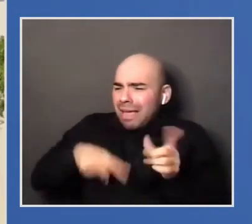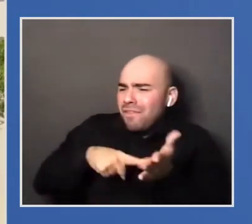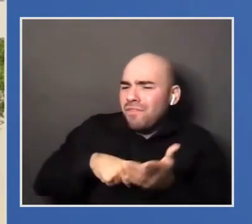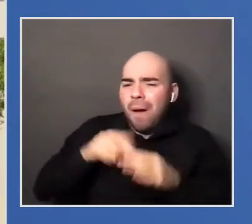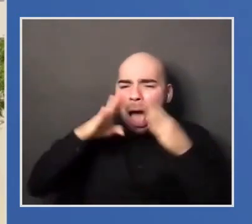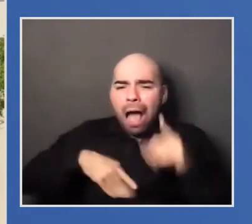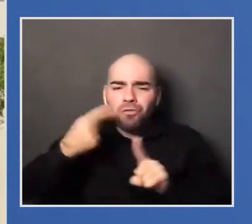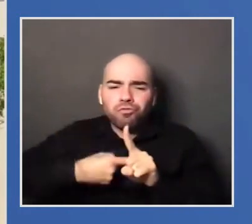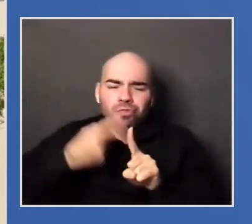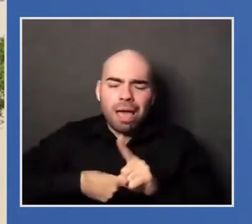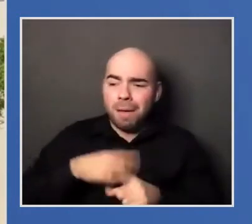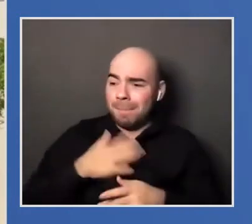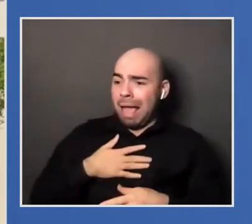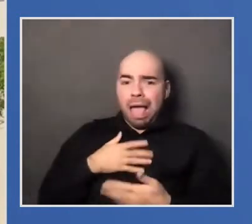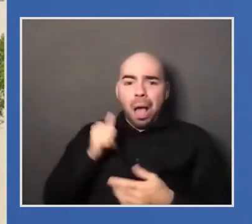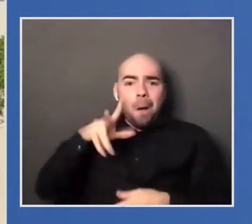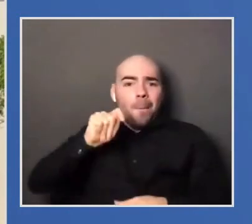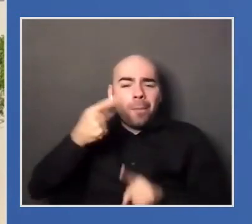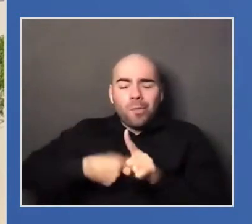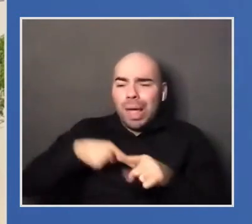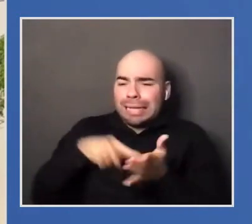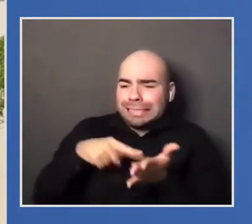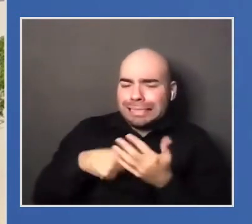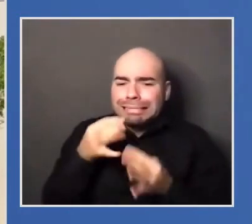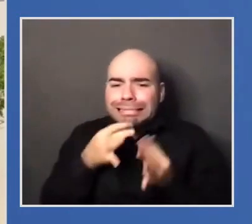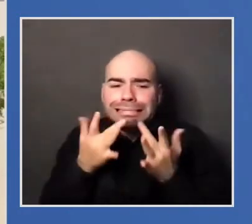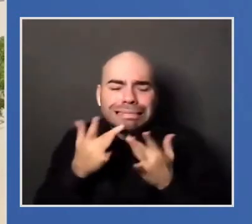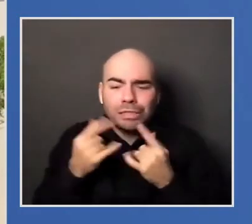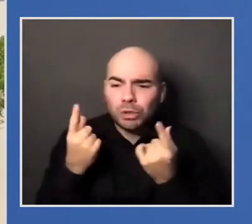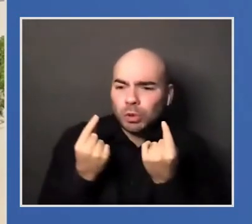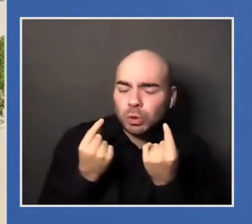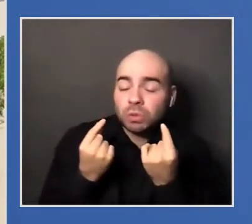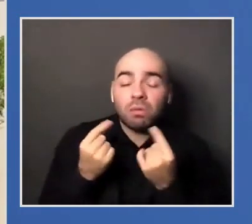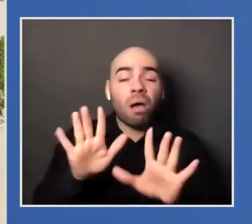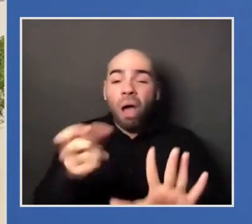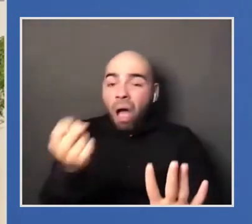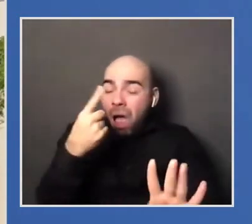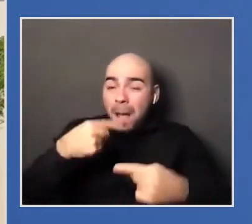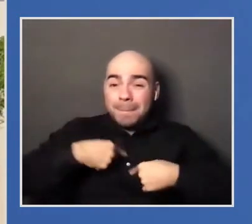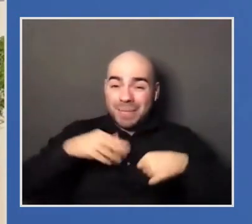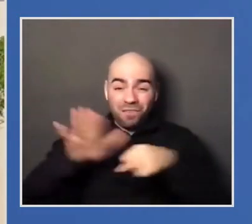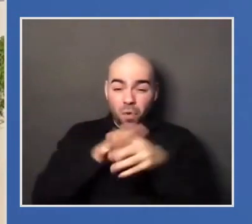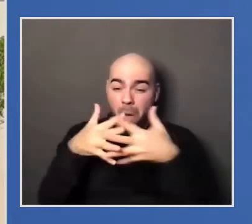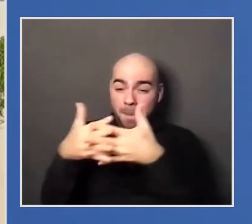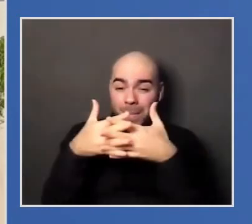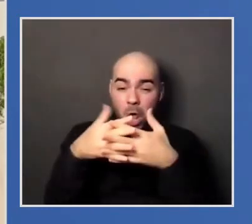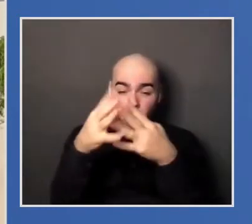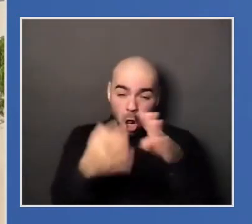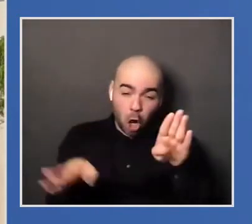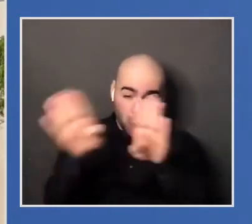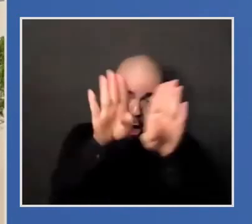I REFUSE TO POSTPONE THE WORK AMERICA MUST DO NOW. THERE IS NOTHING, THIS IS NOT HYPERBOLE, THERE IS NOTHING BEYOND THE CAPACITY OF THE UNITED STATES OF AMERICA. THERE IS NO LIMIT TO AMERICA'S